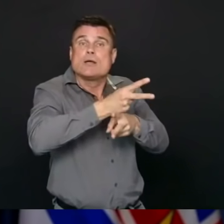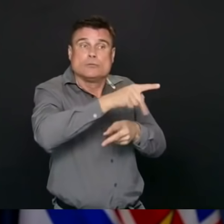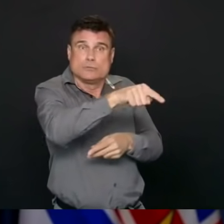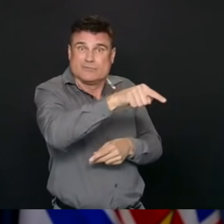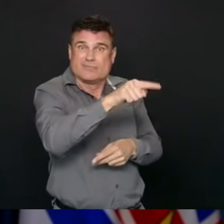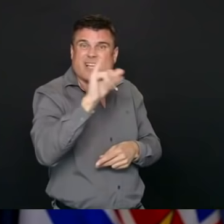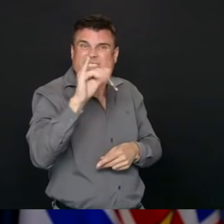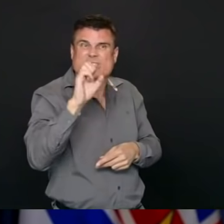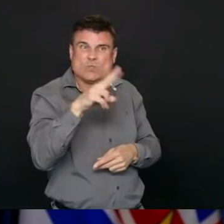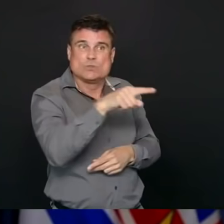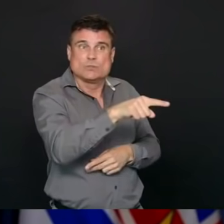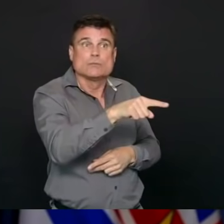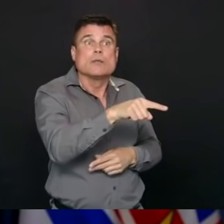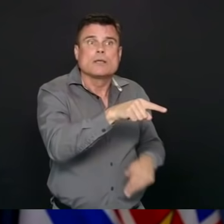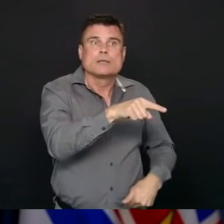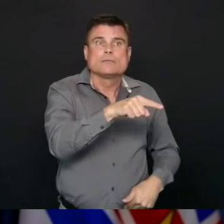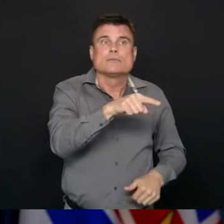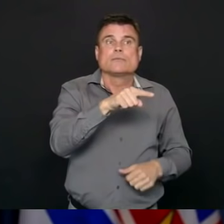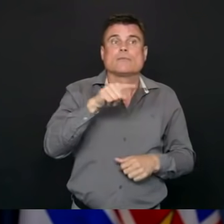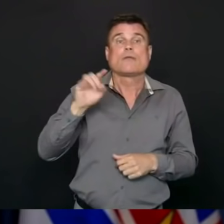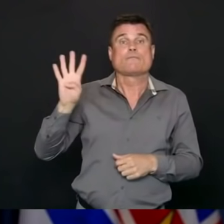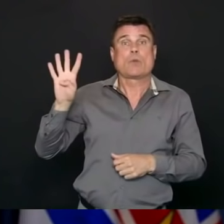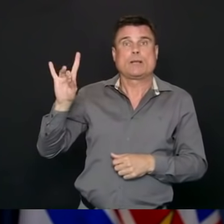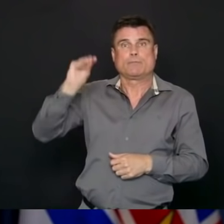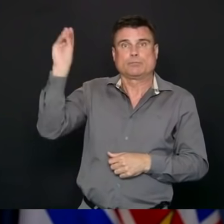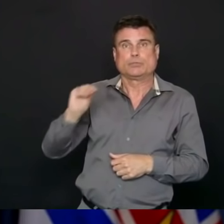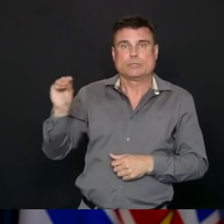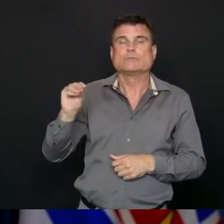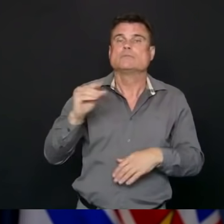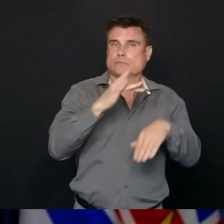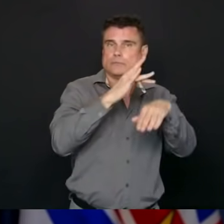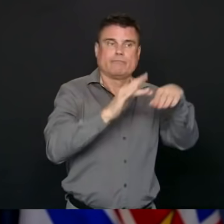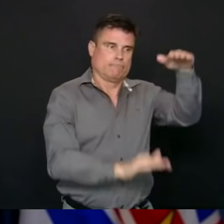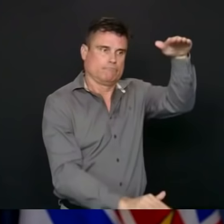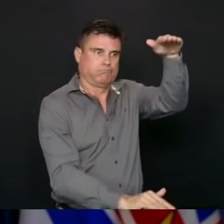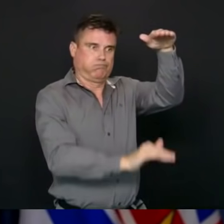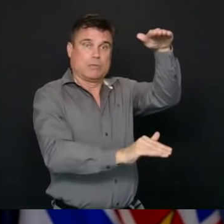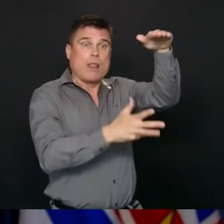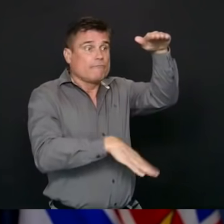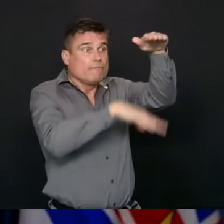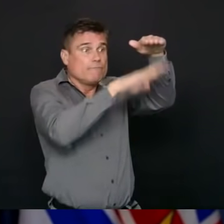emergency room visits yesterday down from our